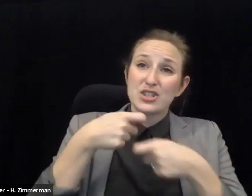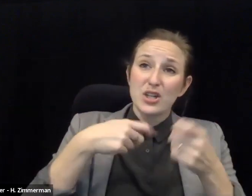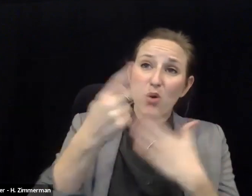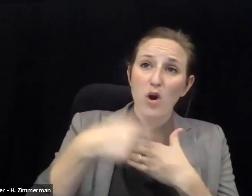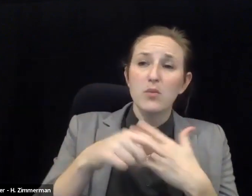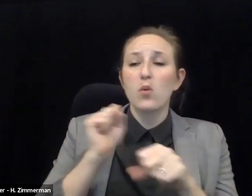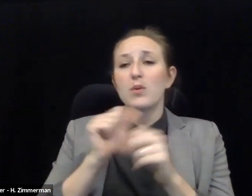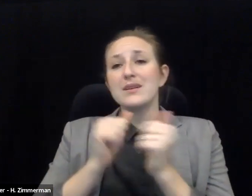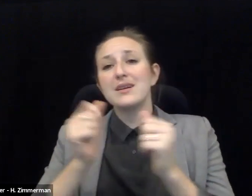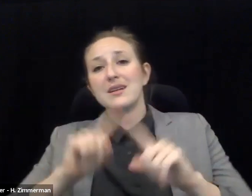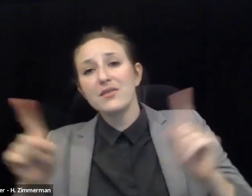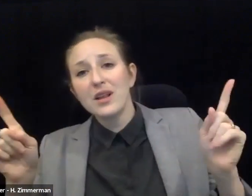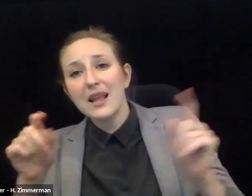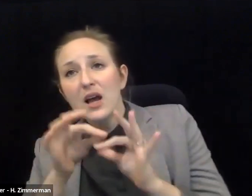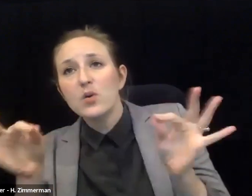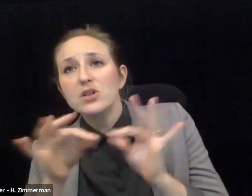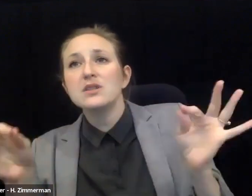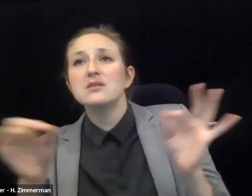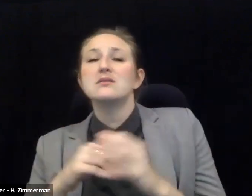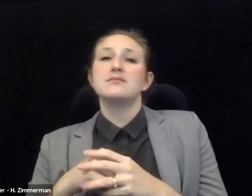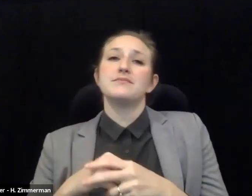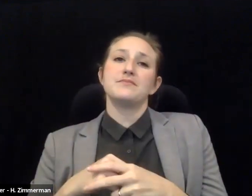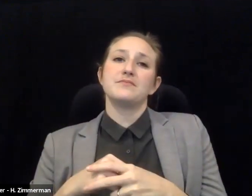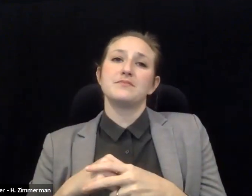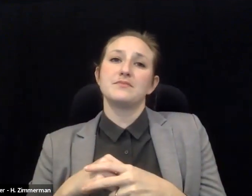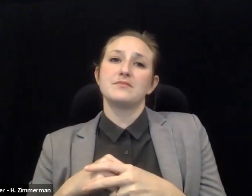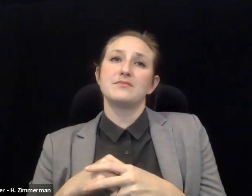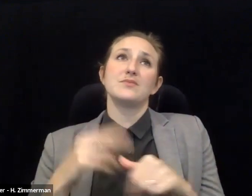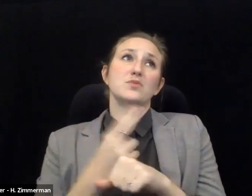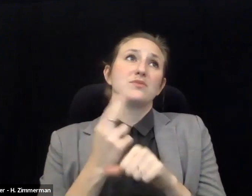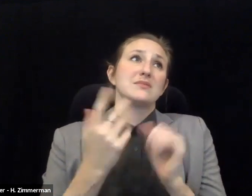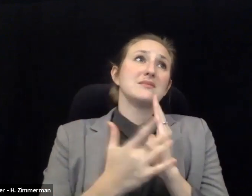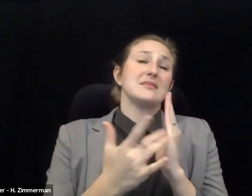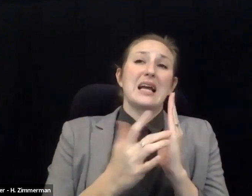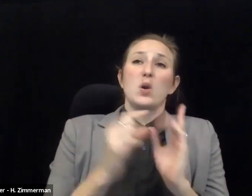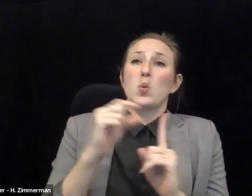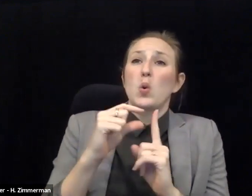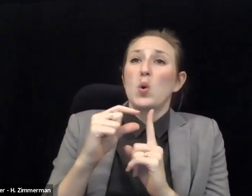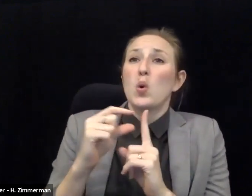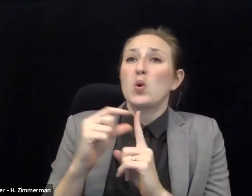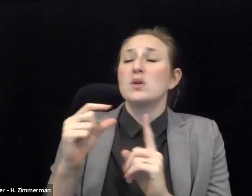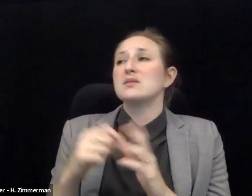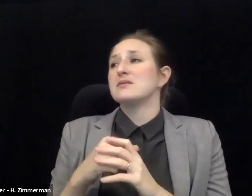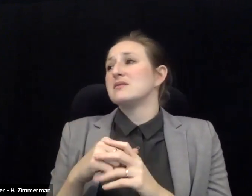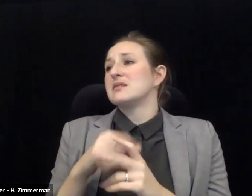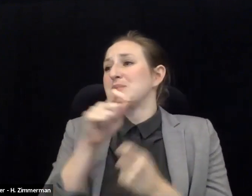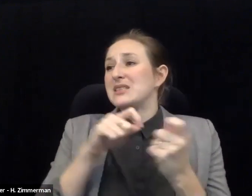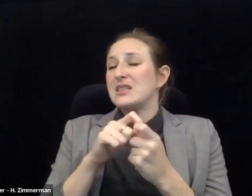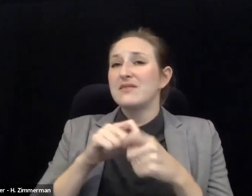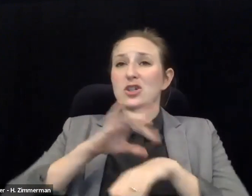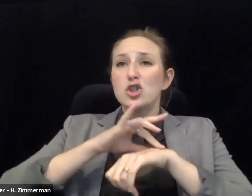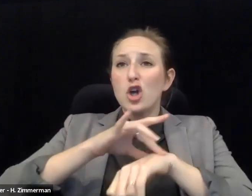on usually using technical words was such a specific geographies, a concept that are not going to